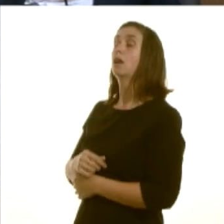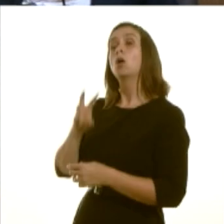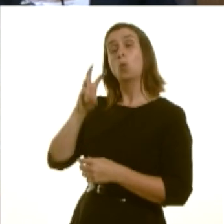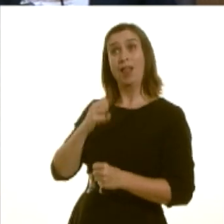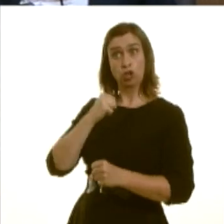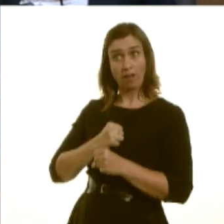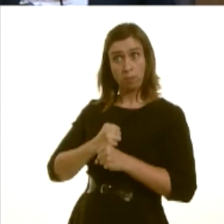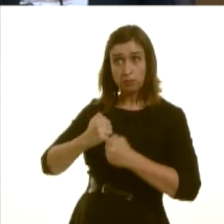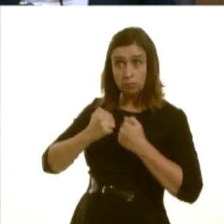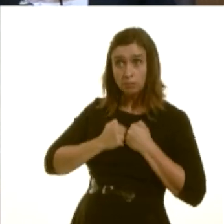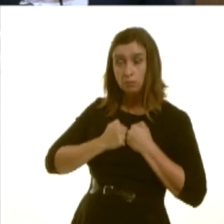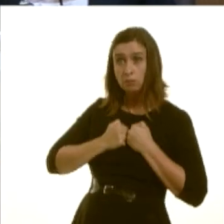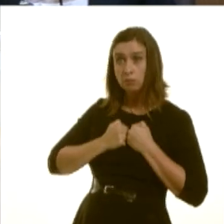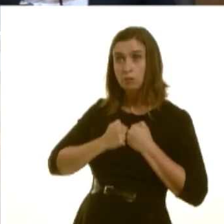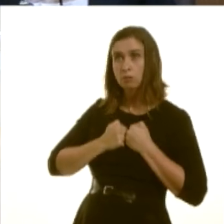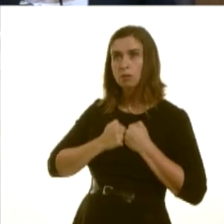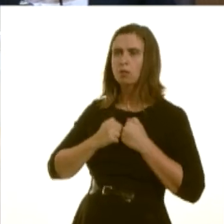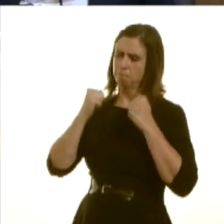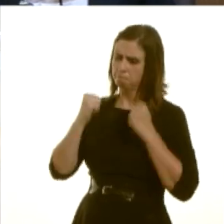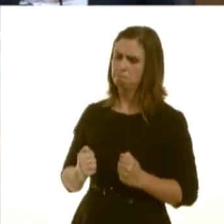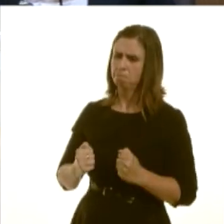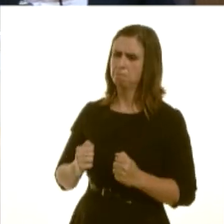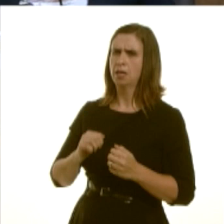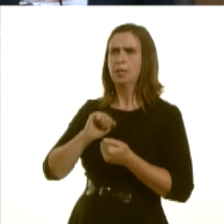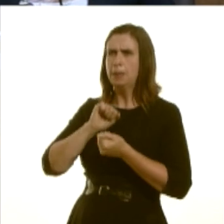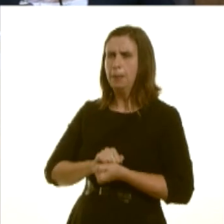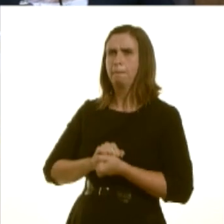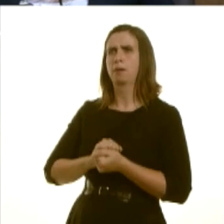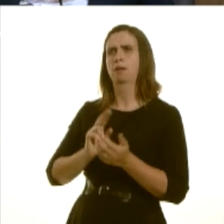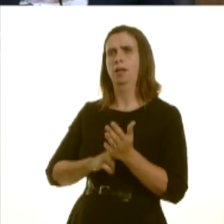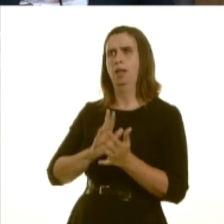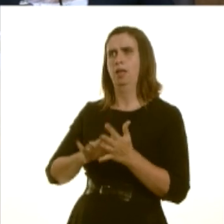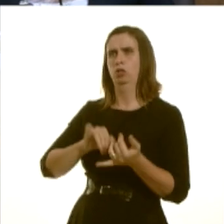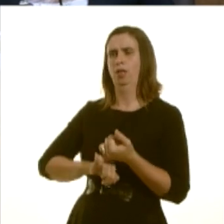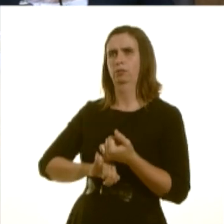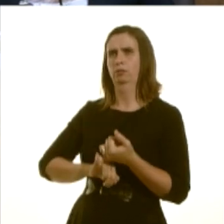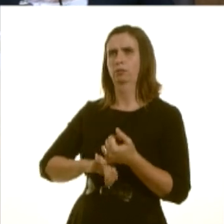is that we would not support any treaty that would force any Government anywhere in the